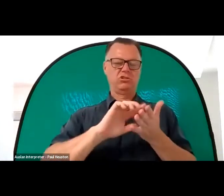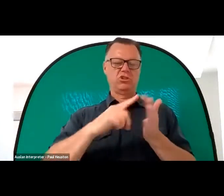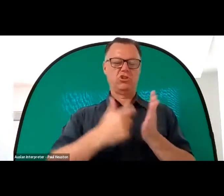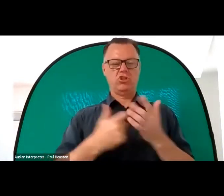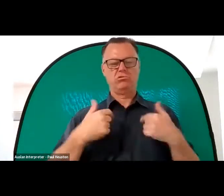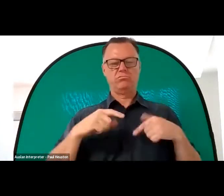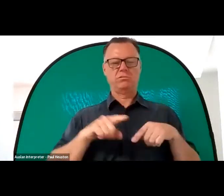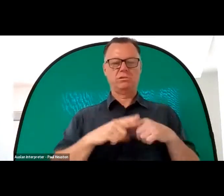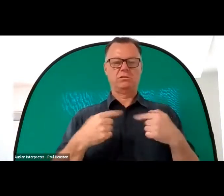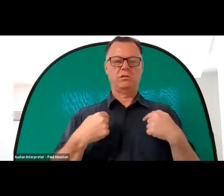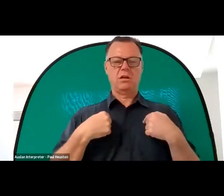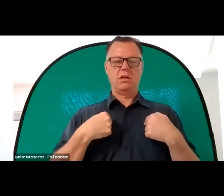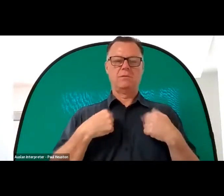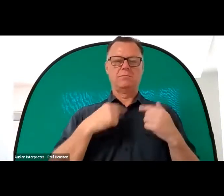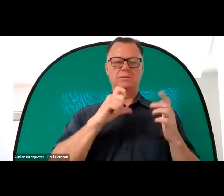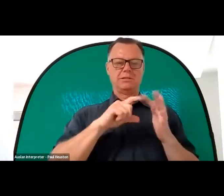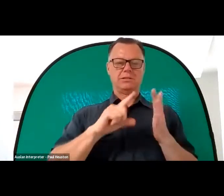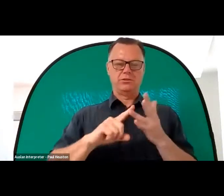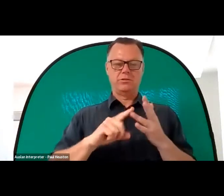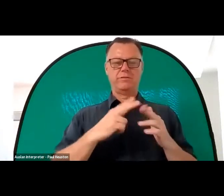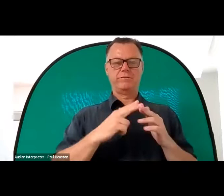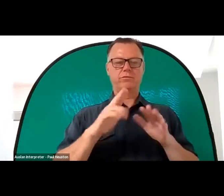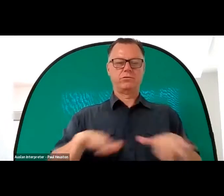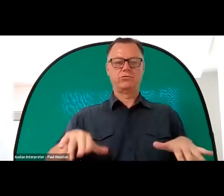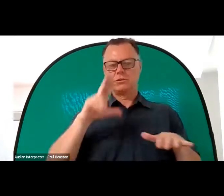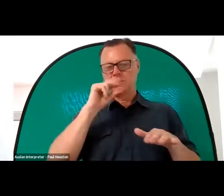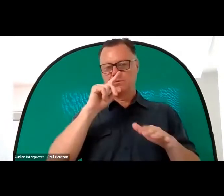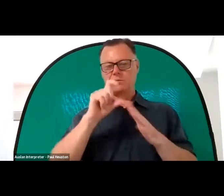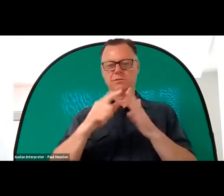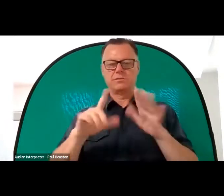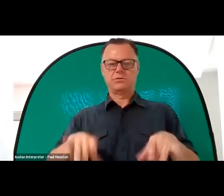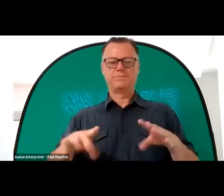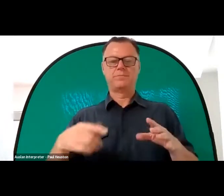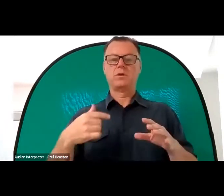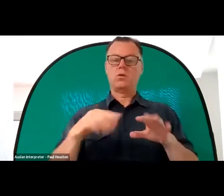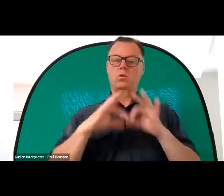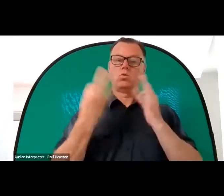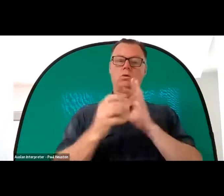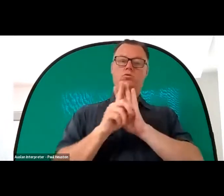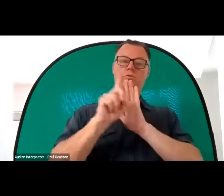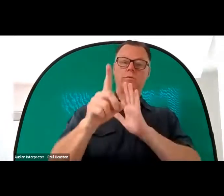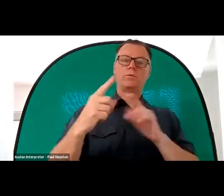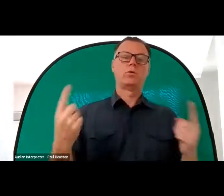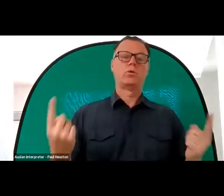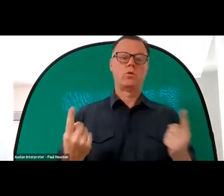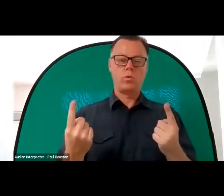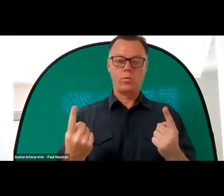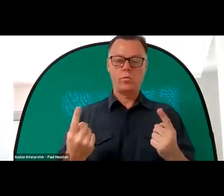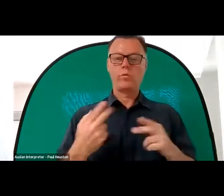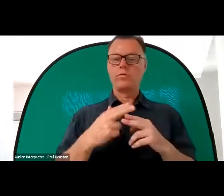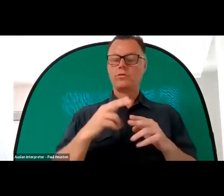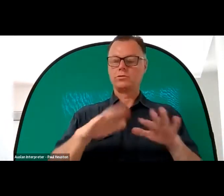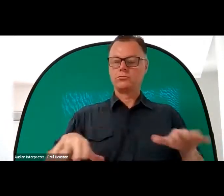land. As I mentioned before my name is Mary Sayers. My pronounce are she, her. I am the CEO of